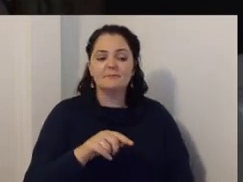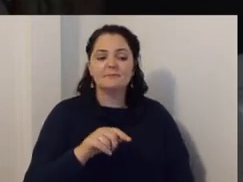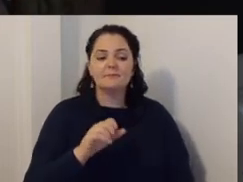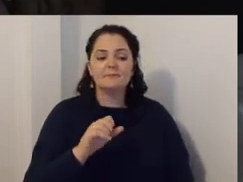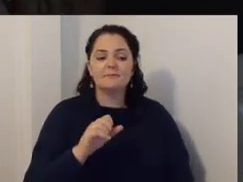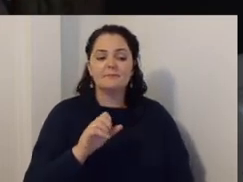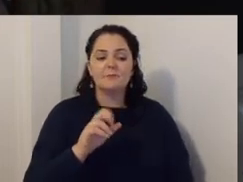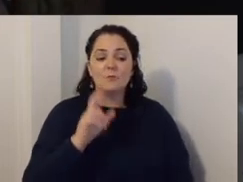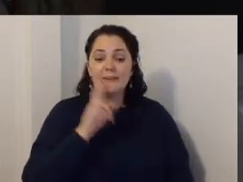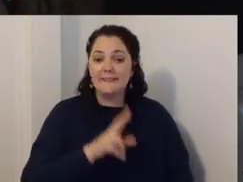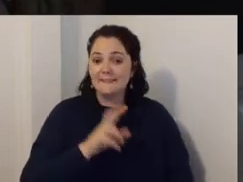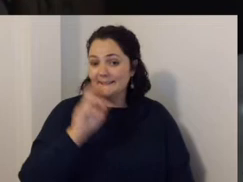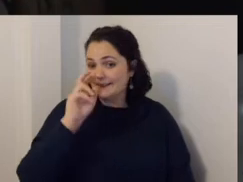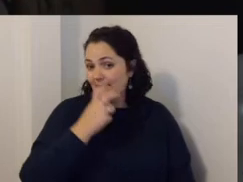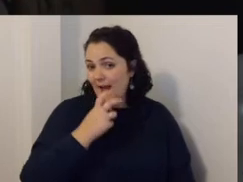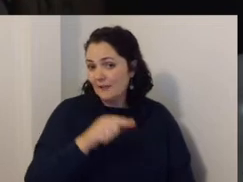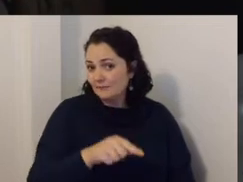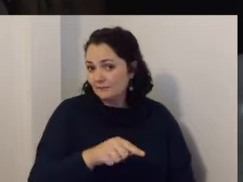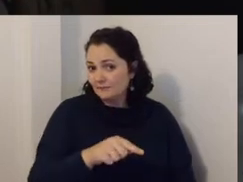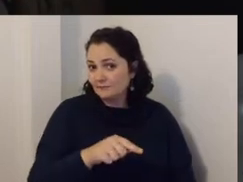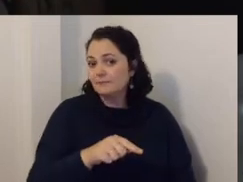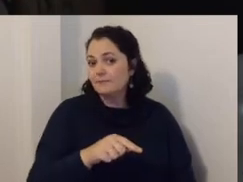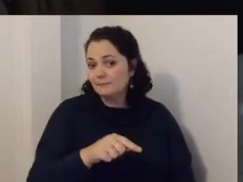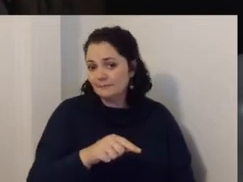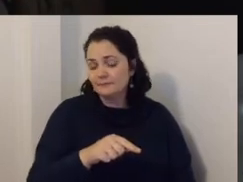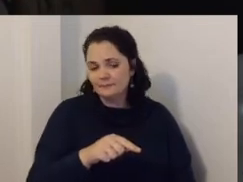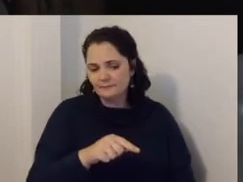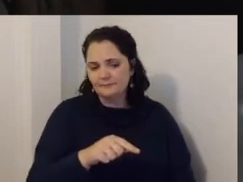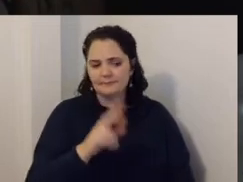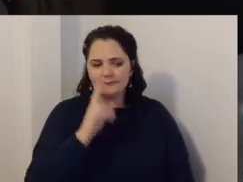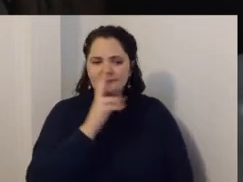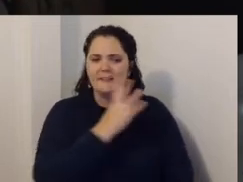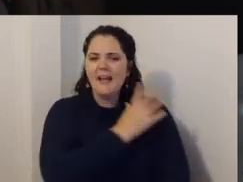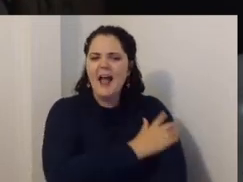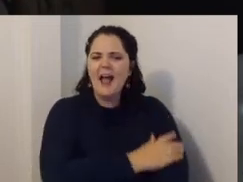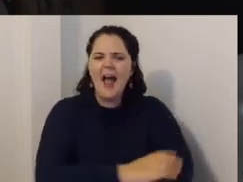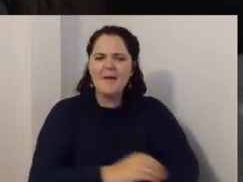that where there is darkness like where Atticus's arm goes into darkness I'm just